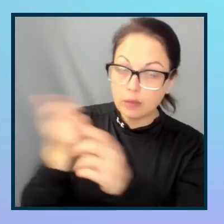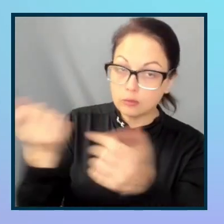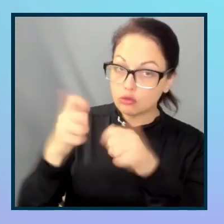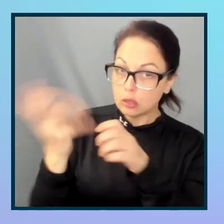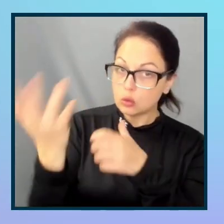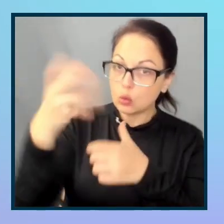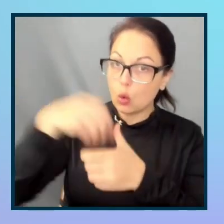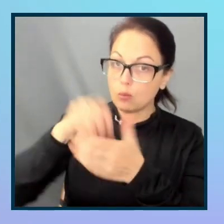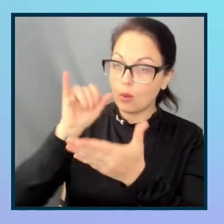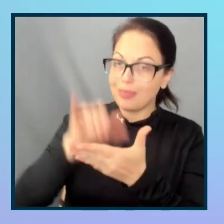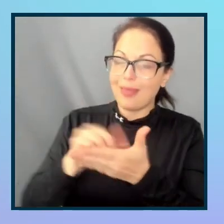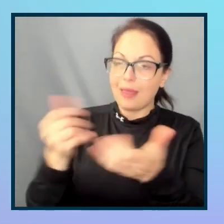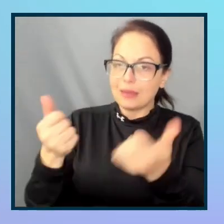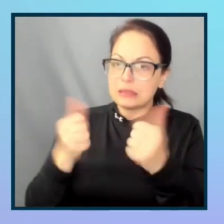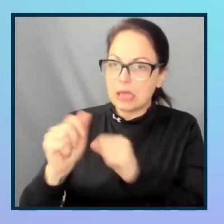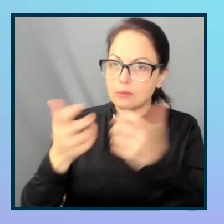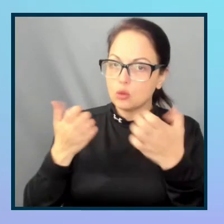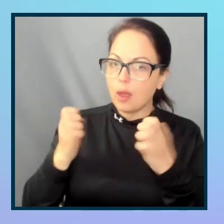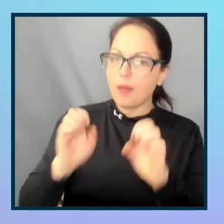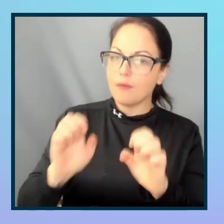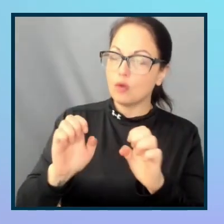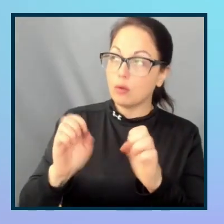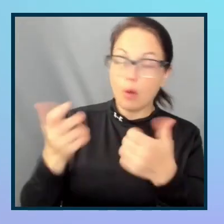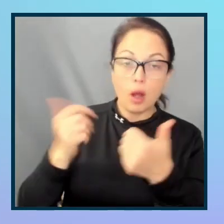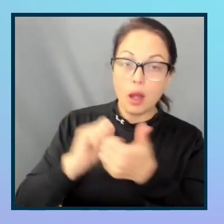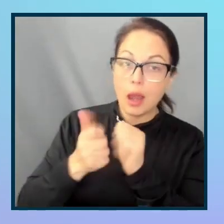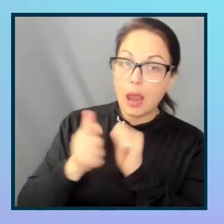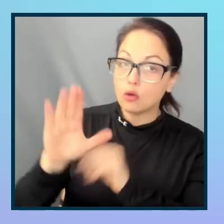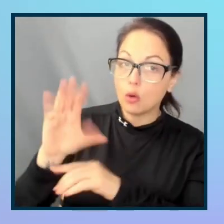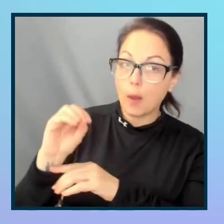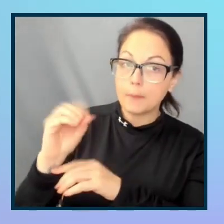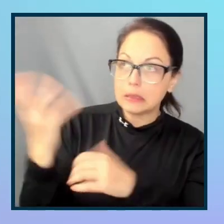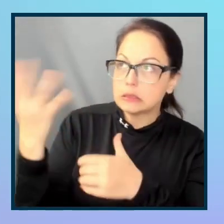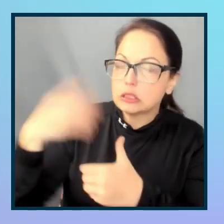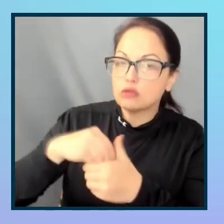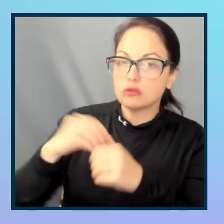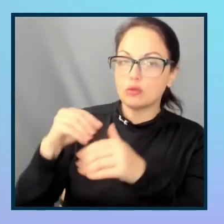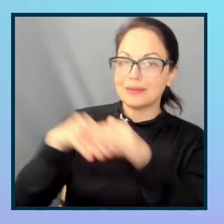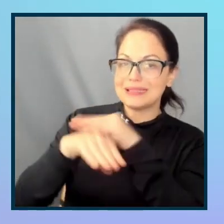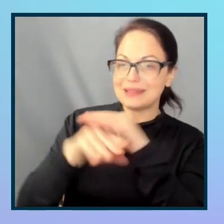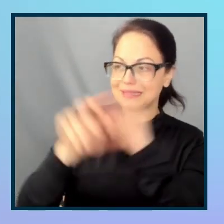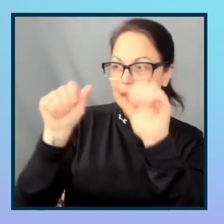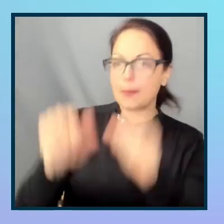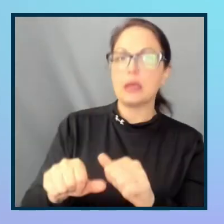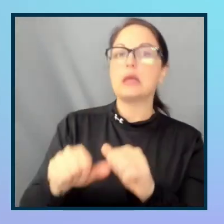into those types of efforts or how your companies are doing it. 'Cause it's definitely something that's top of mind.